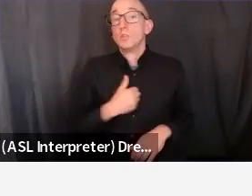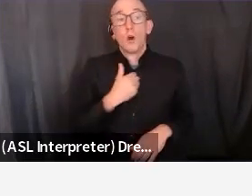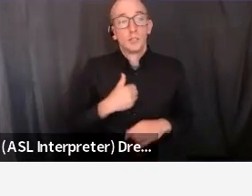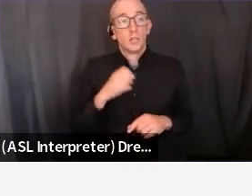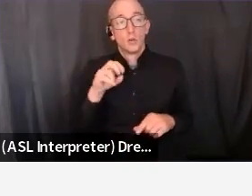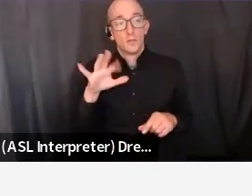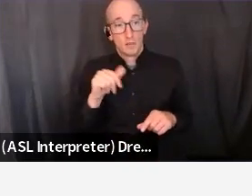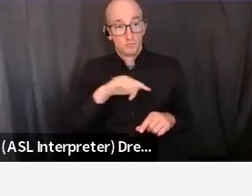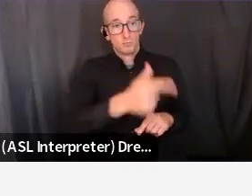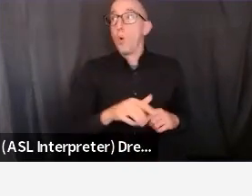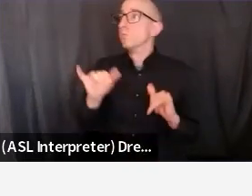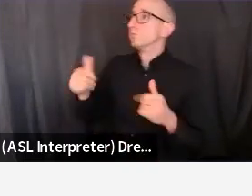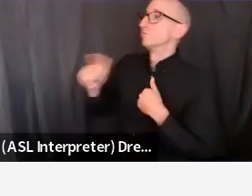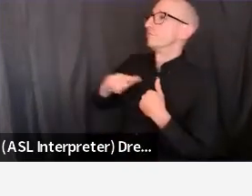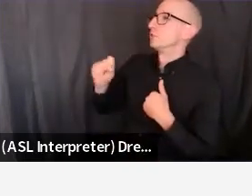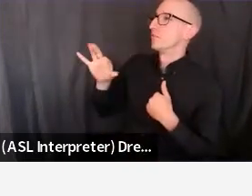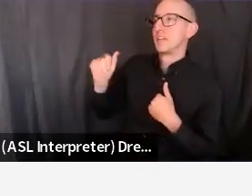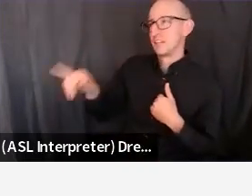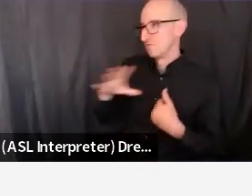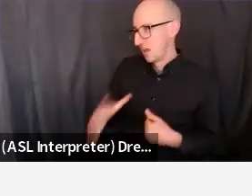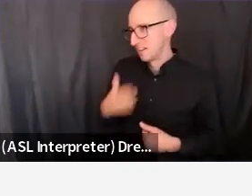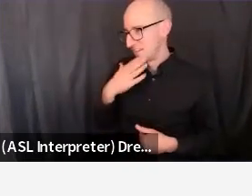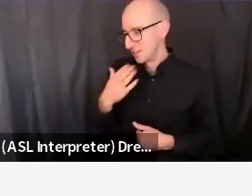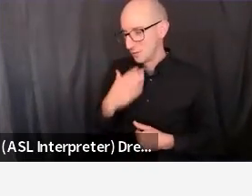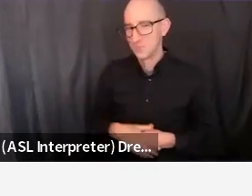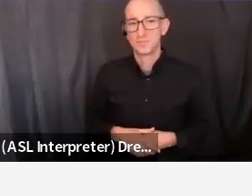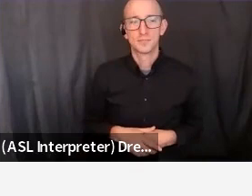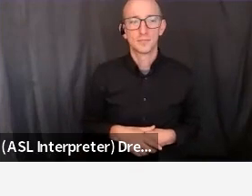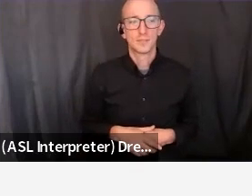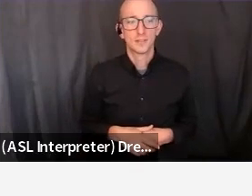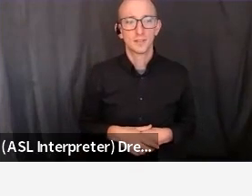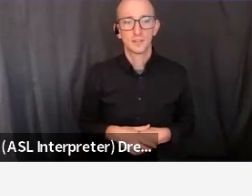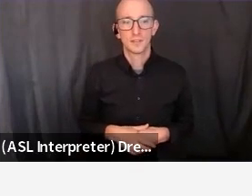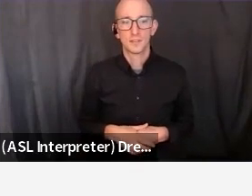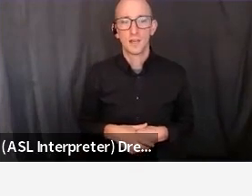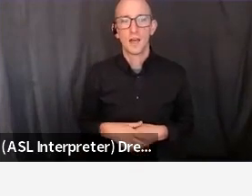are positioning this program to be supportive of all those efforts.